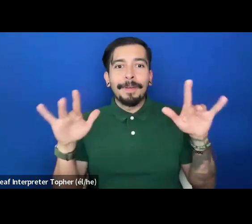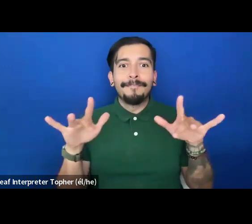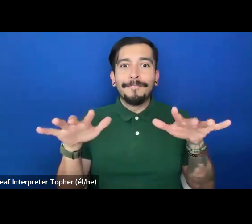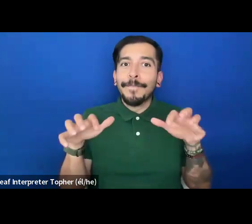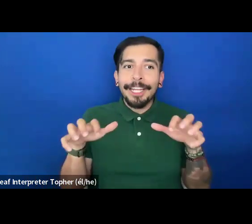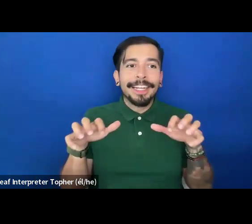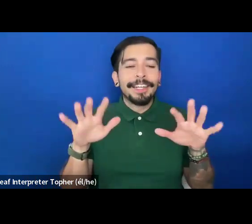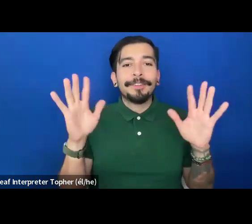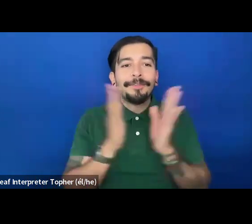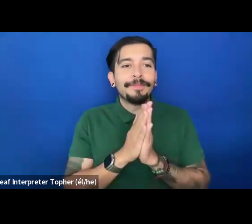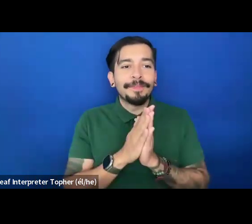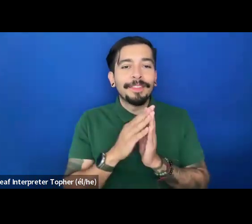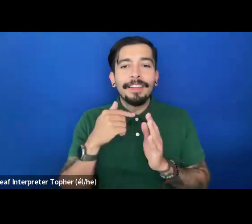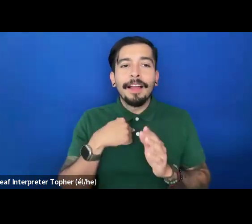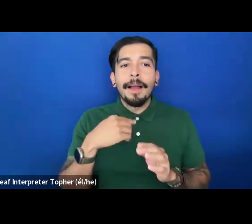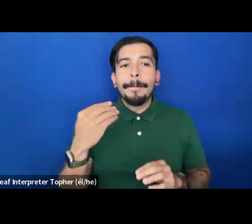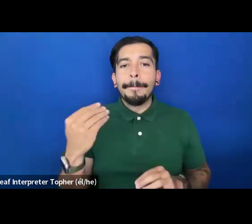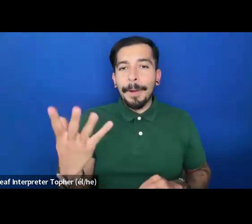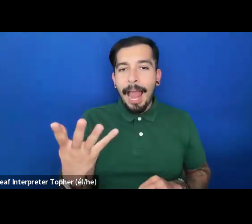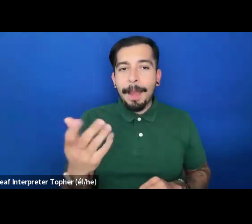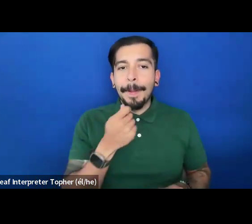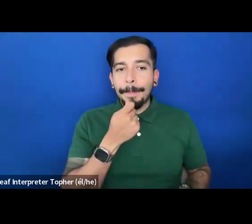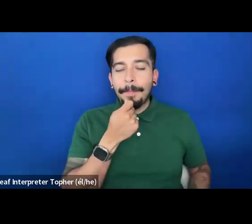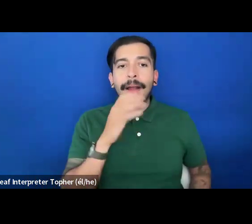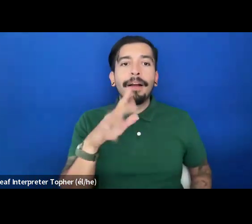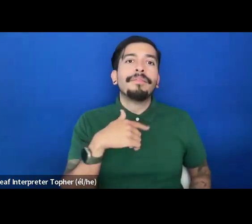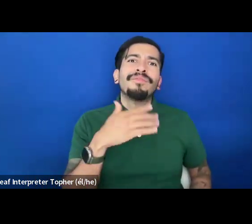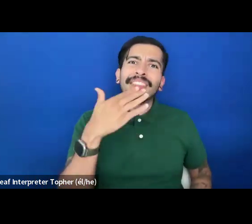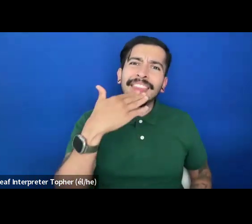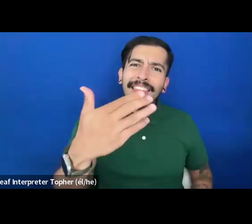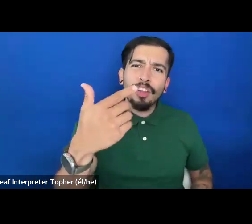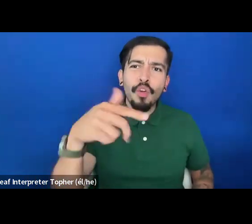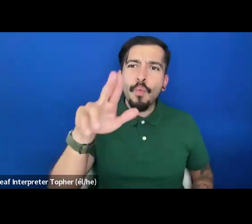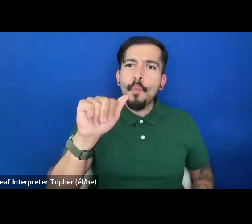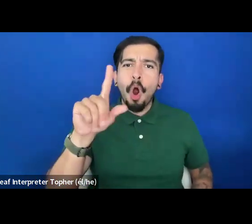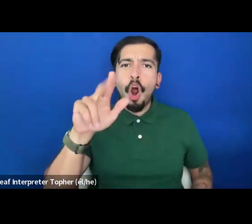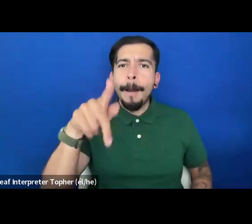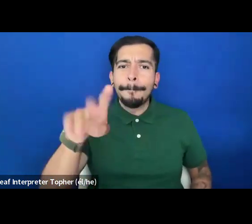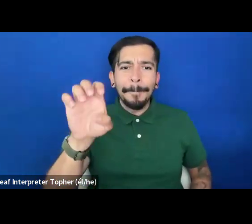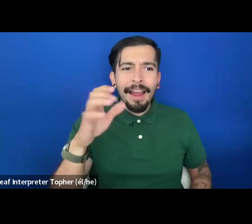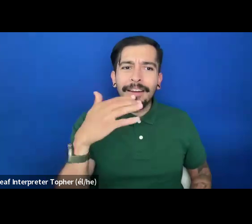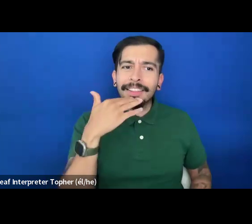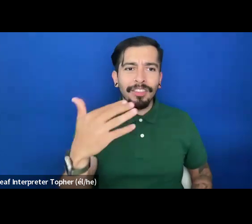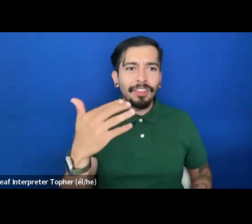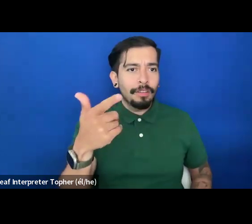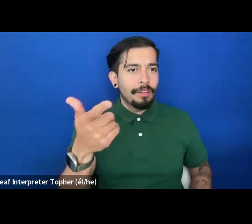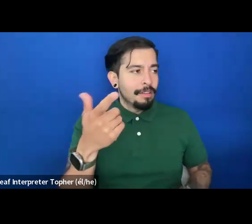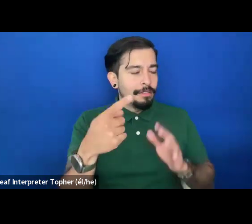I was just saying, thank you so much, Guadalupe. You gave so many great ways that we can show up for domestic workers, providing, you know,